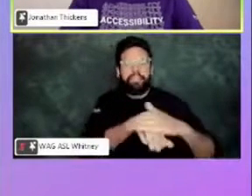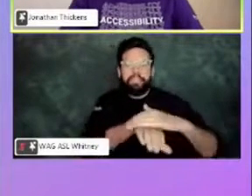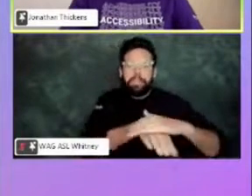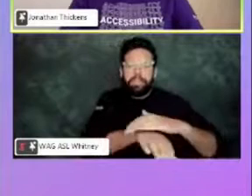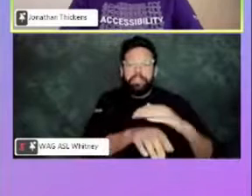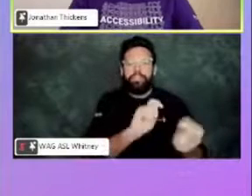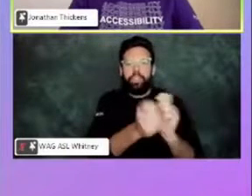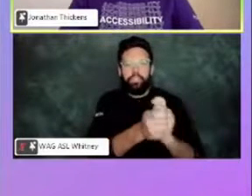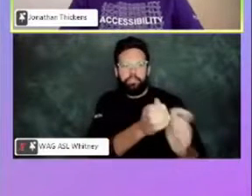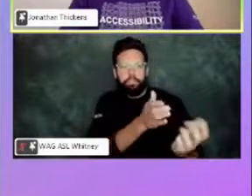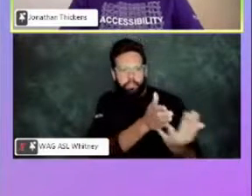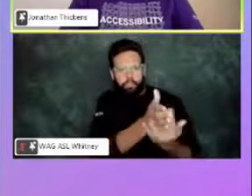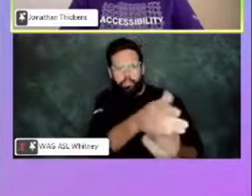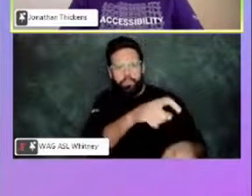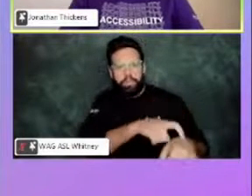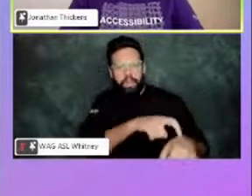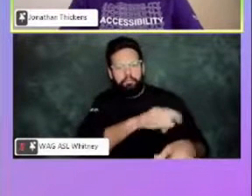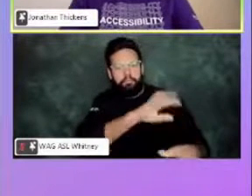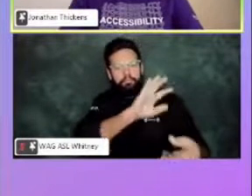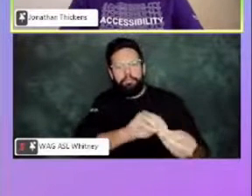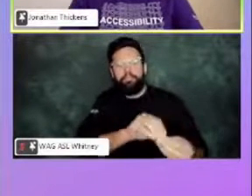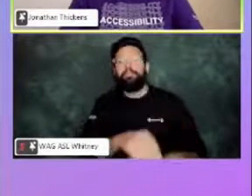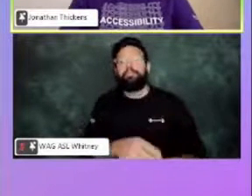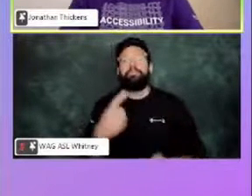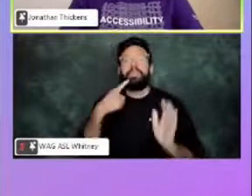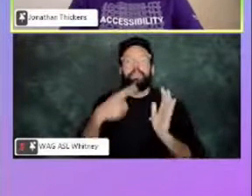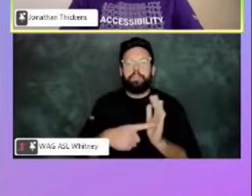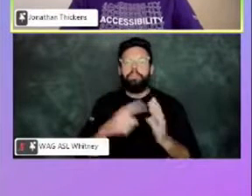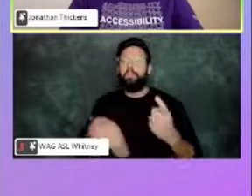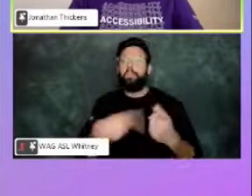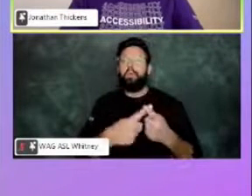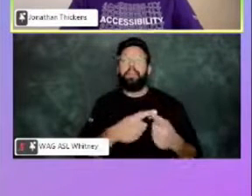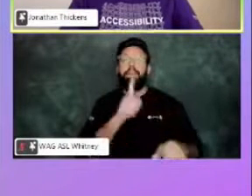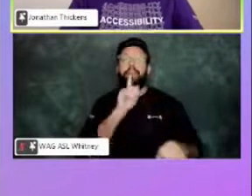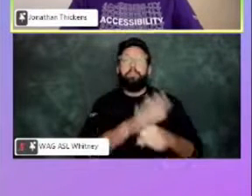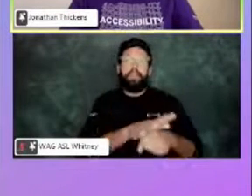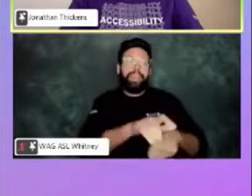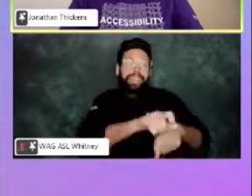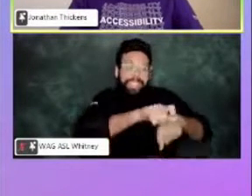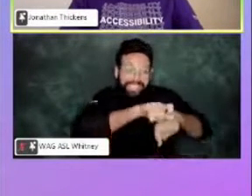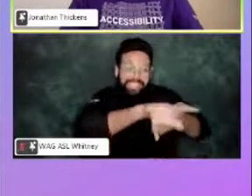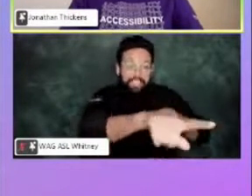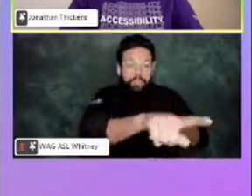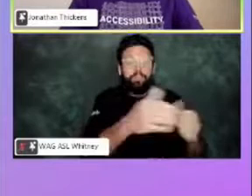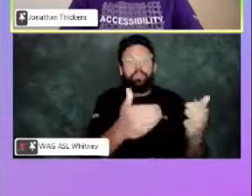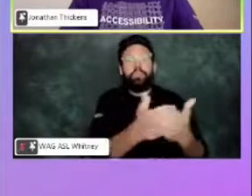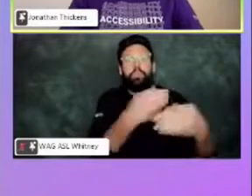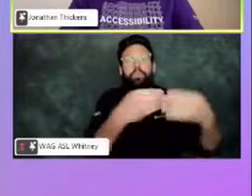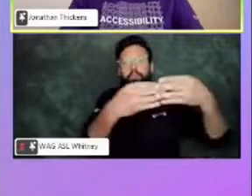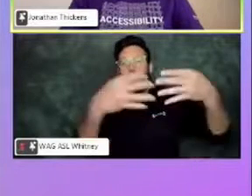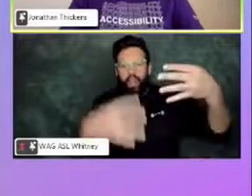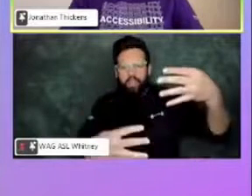For example, as you make several commits to a new feature branch, how does each commit change accessibility? How does the feature branch affect